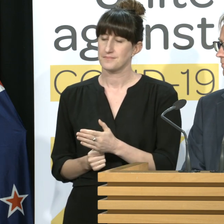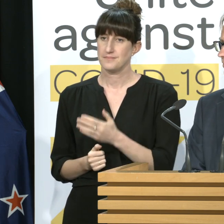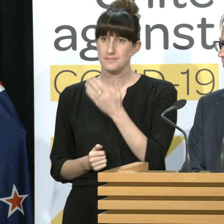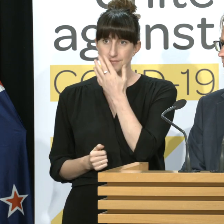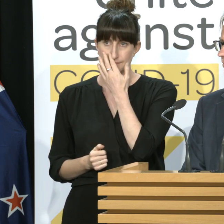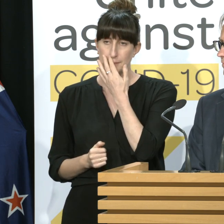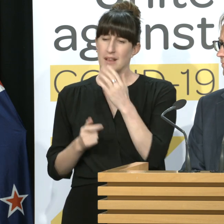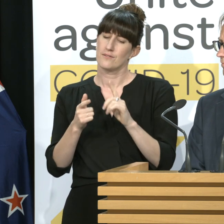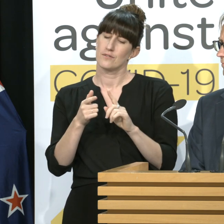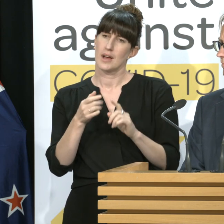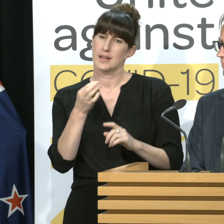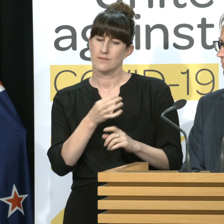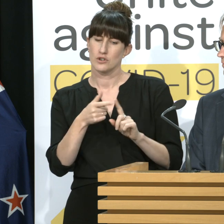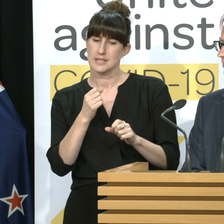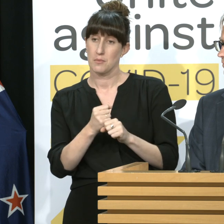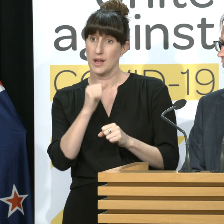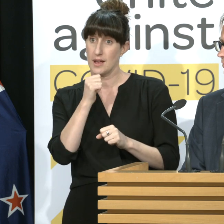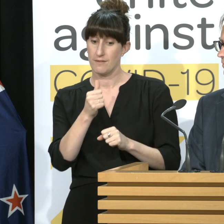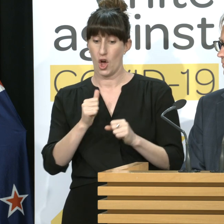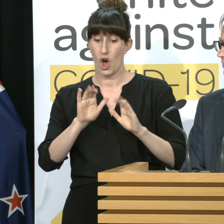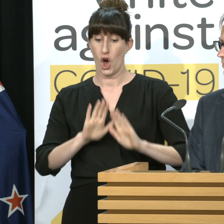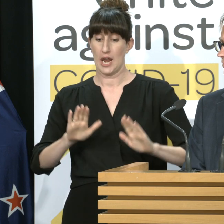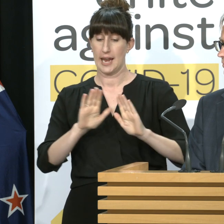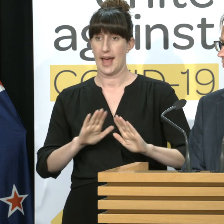destination, they have put stay for a lockdown period then?